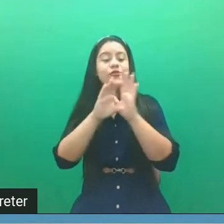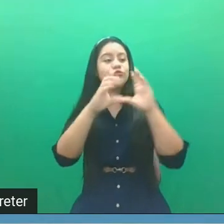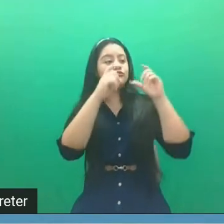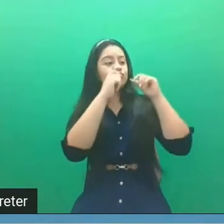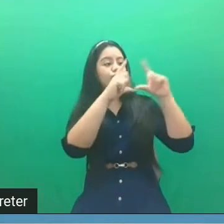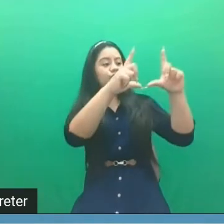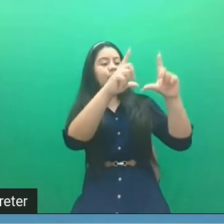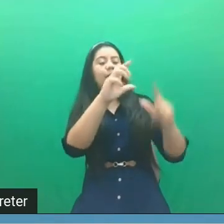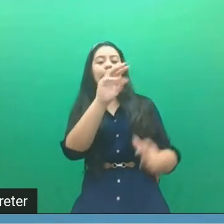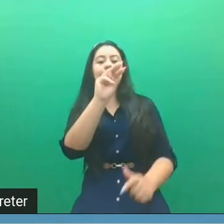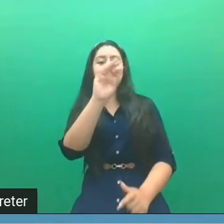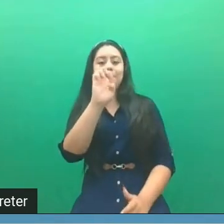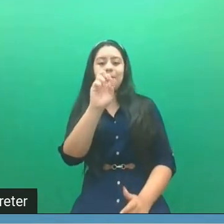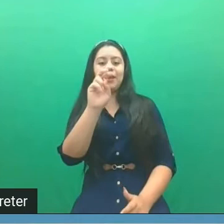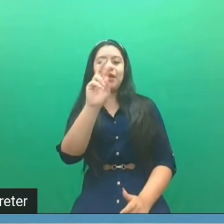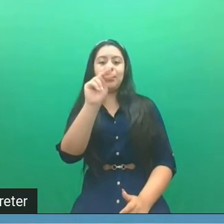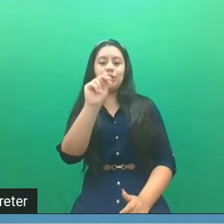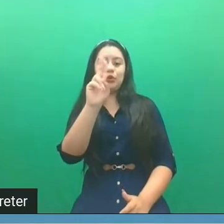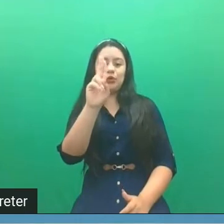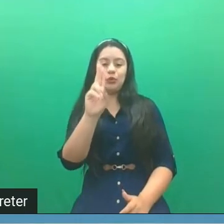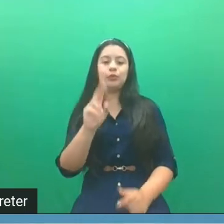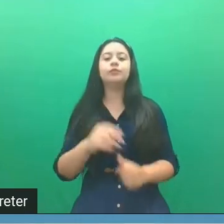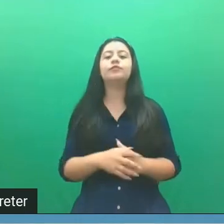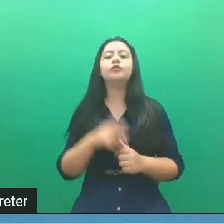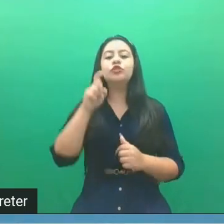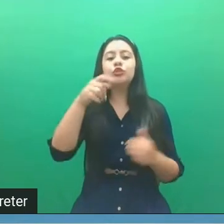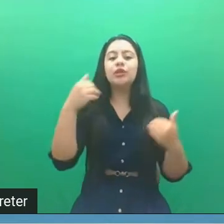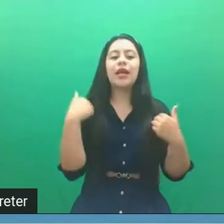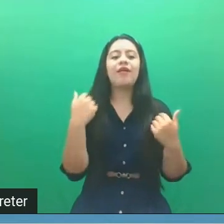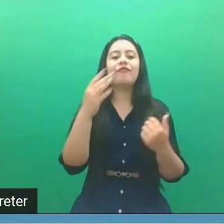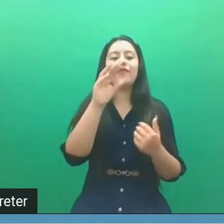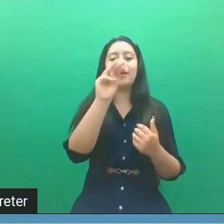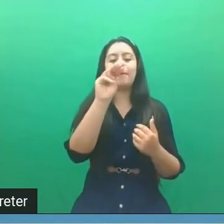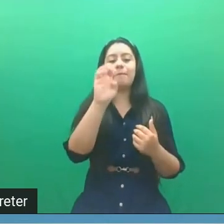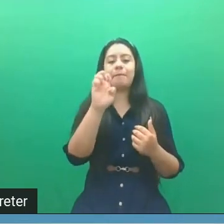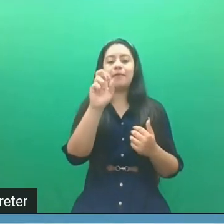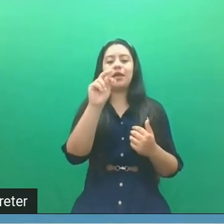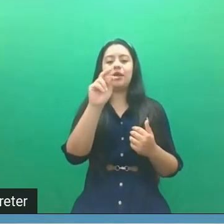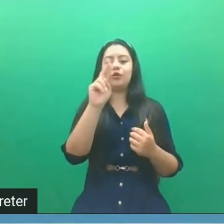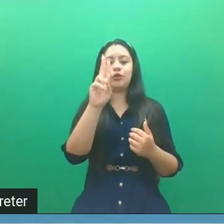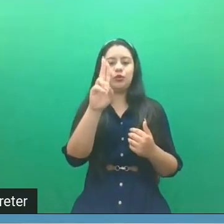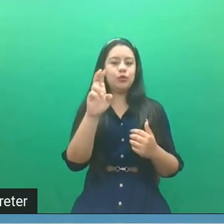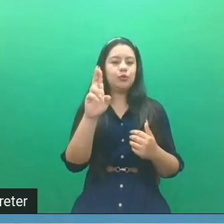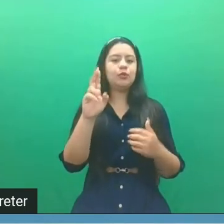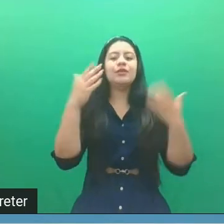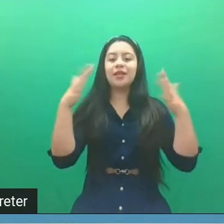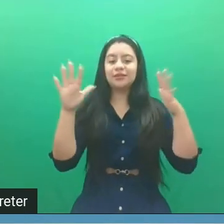the only thing the alt text should say is menu or lunch menu because then you click on it as a link